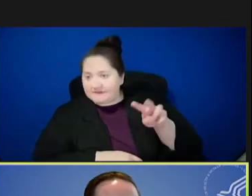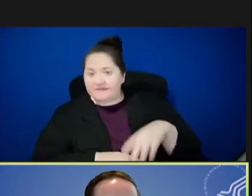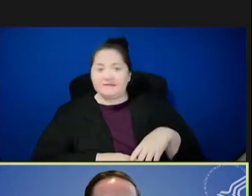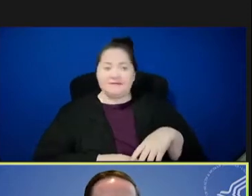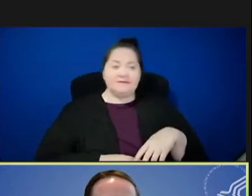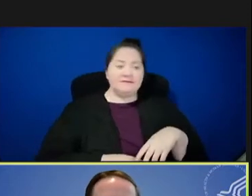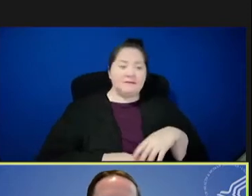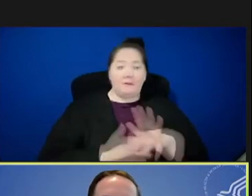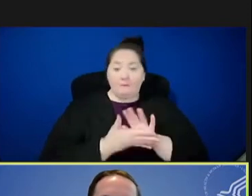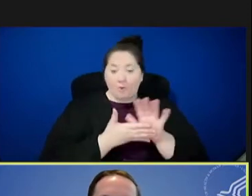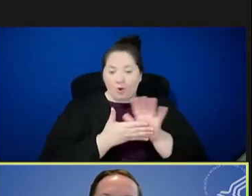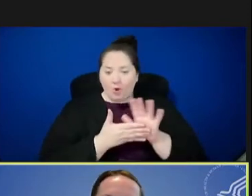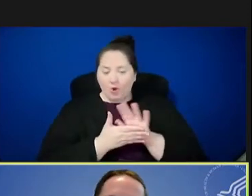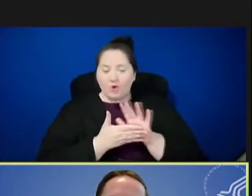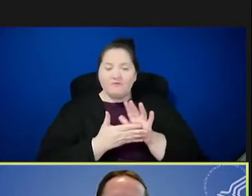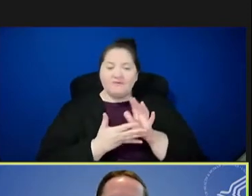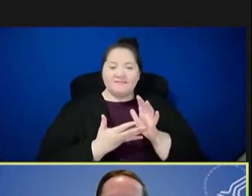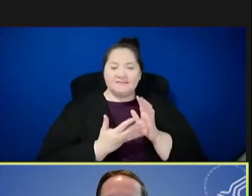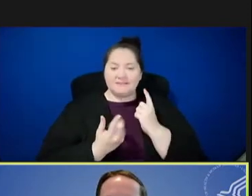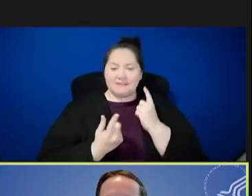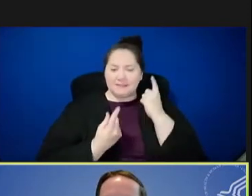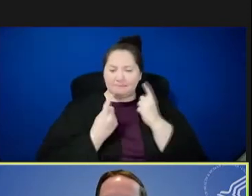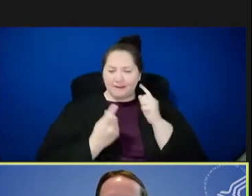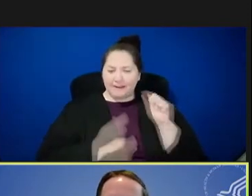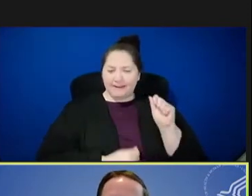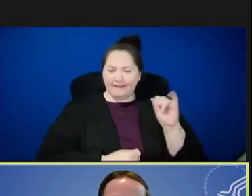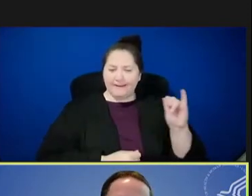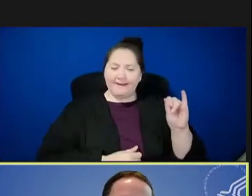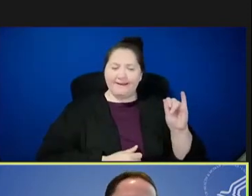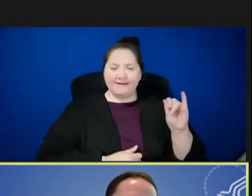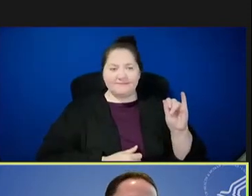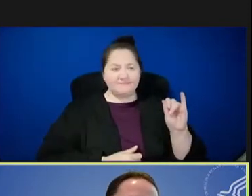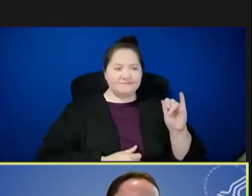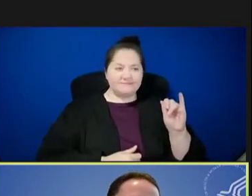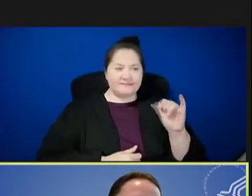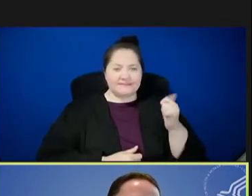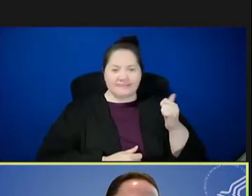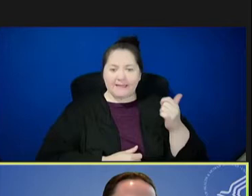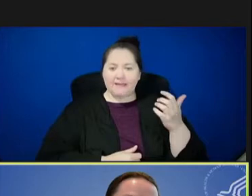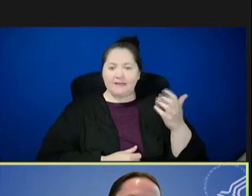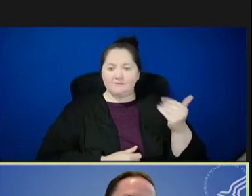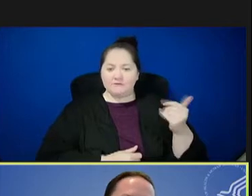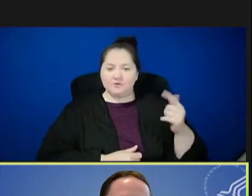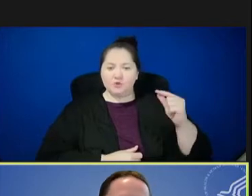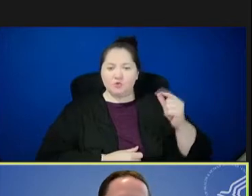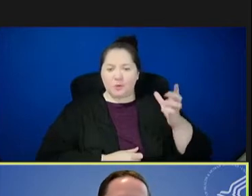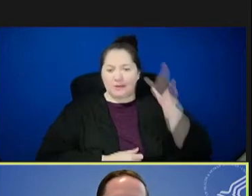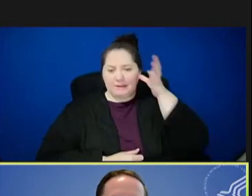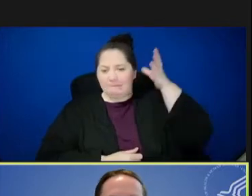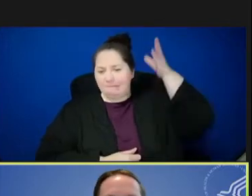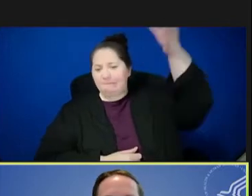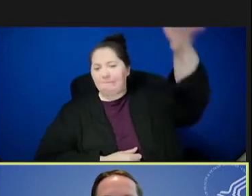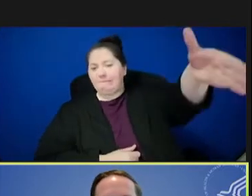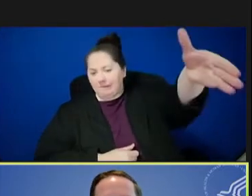and movies think about AI in the 10, 15, 20, year out timeframe, what's going to be possible